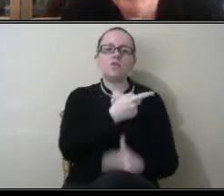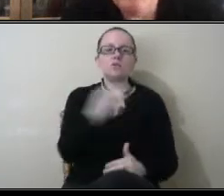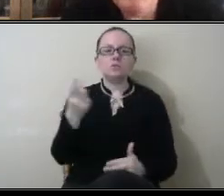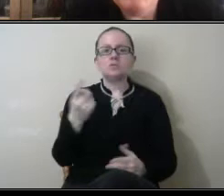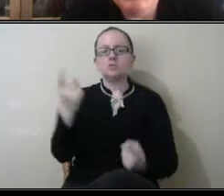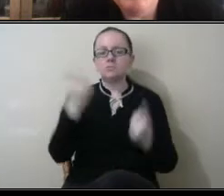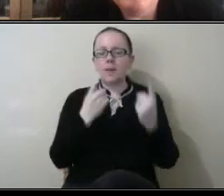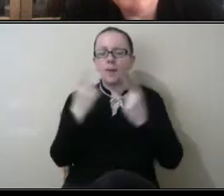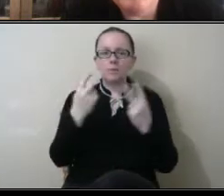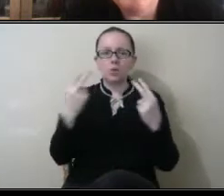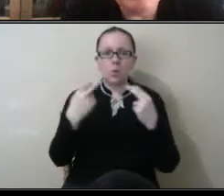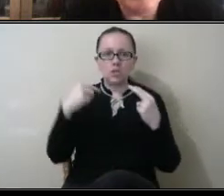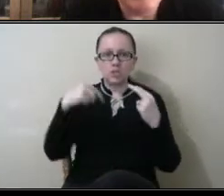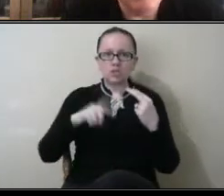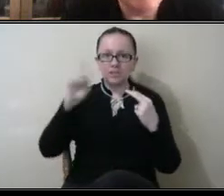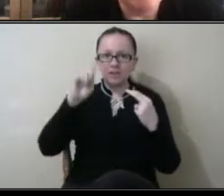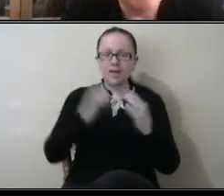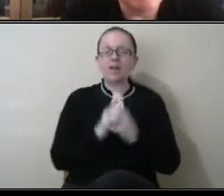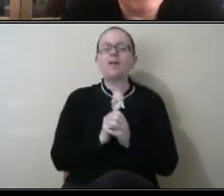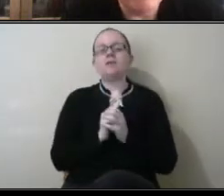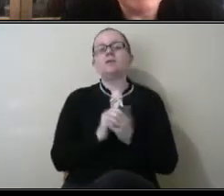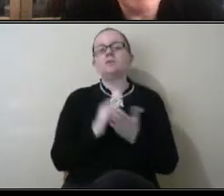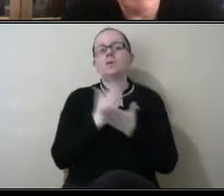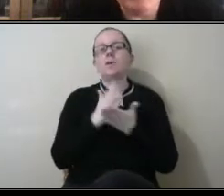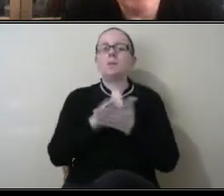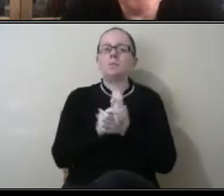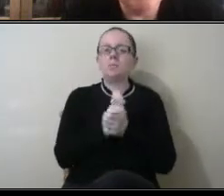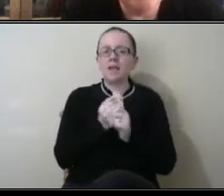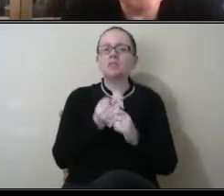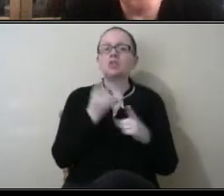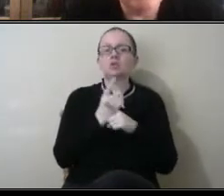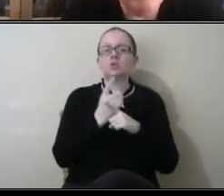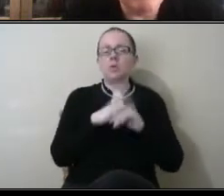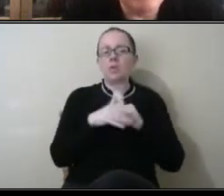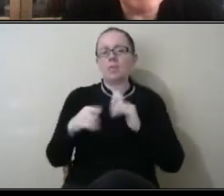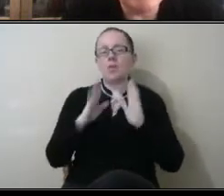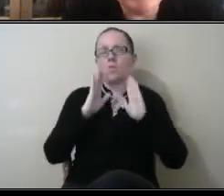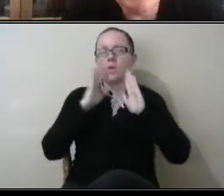um it's been such a pleasure to get to talk about this really wonderful program it's it's